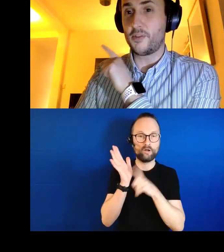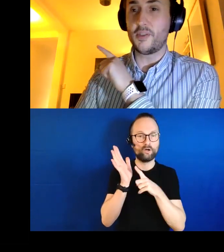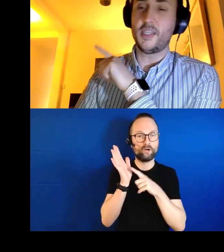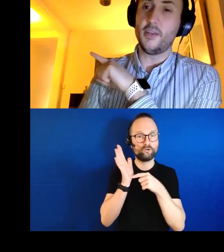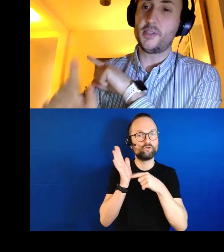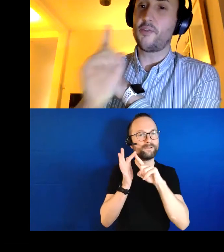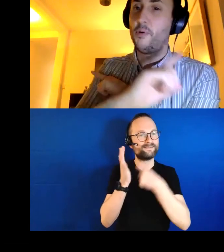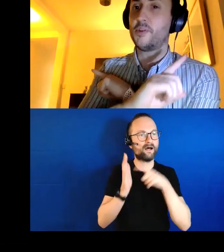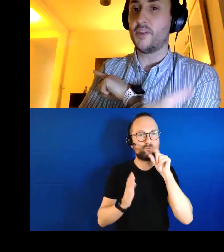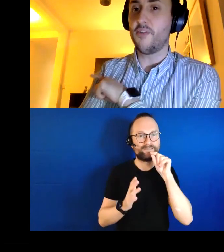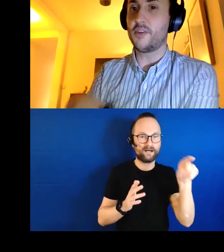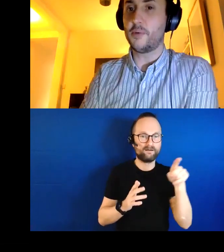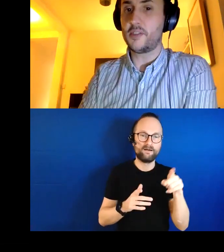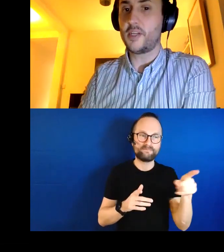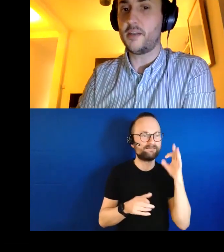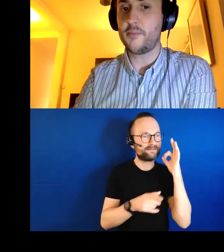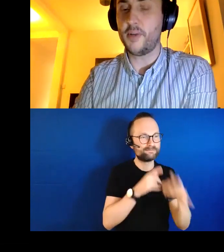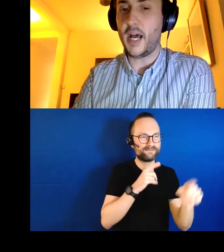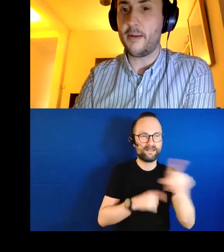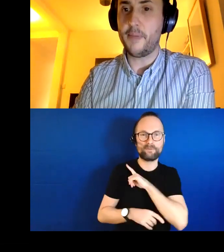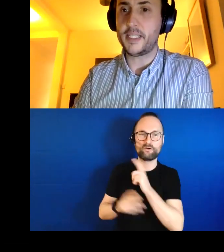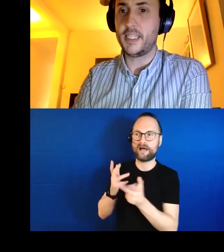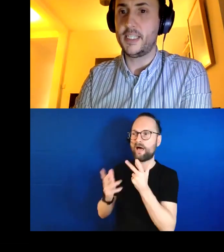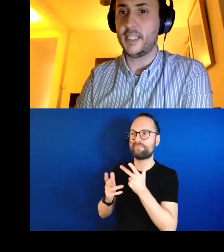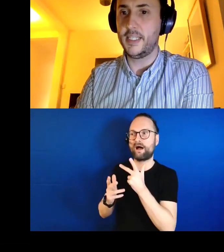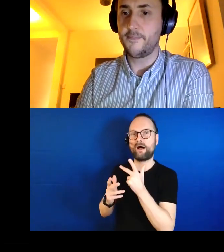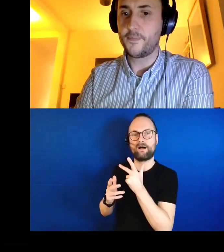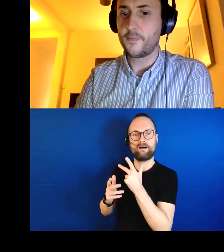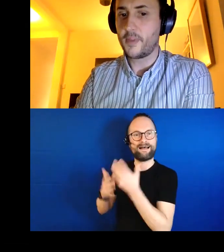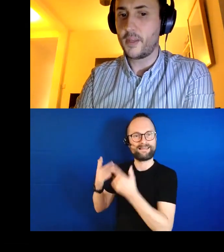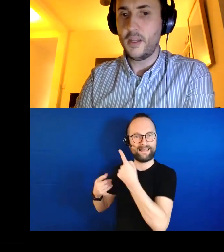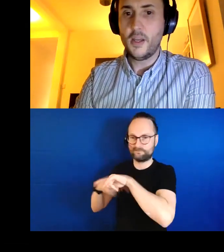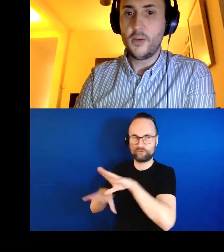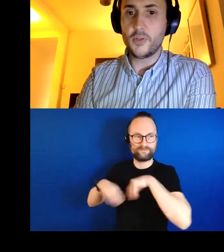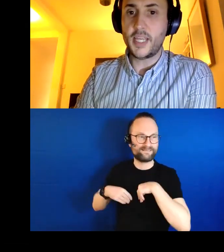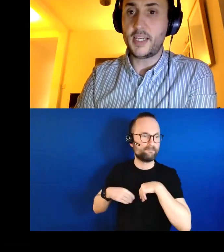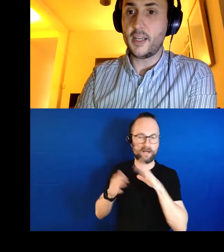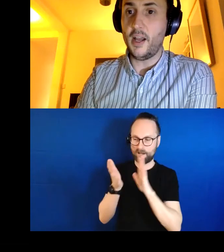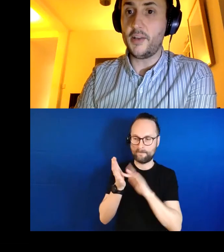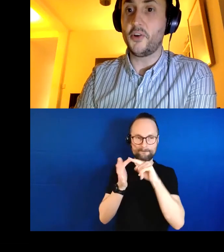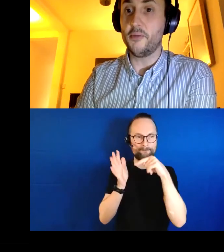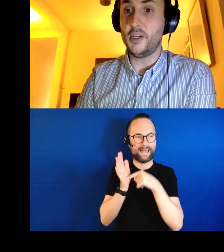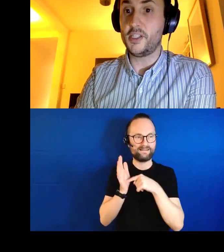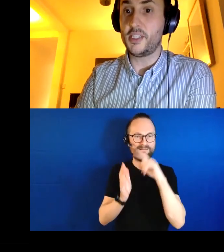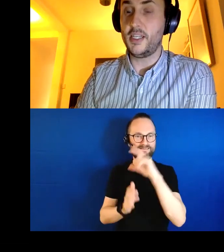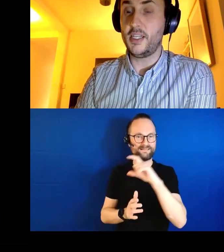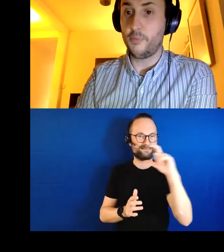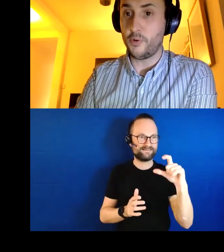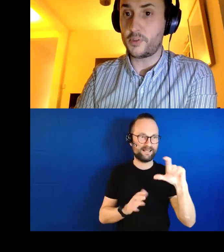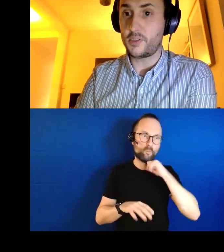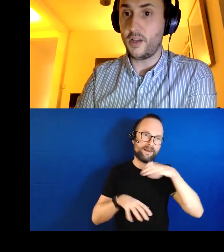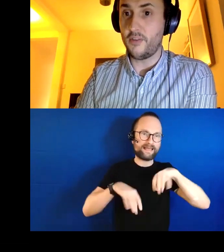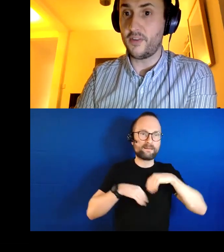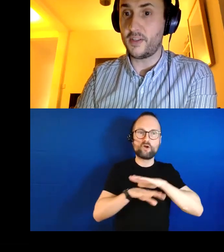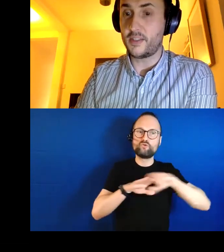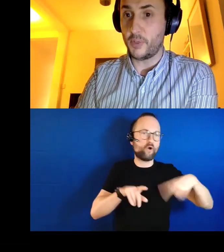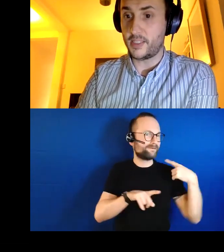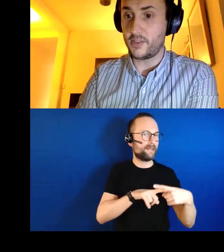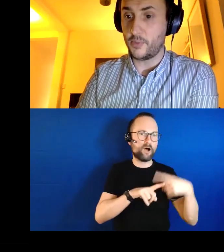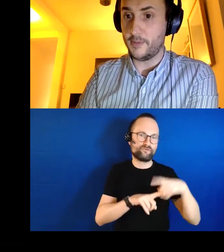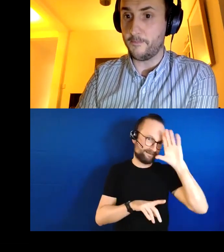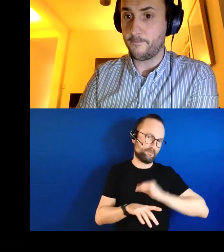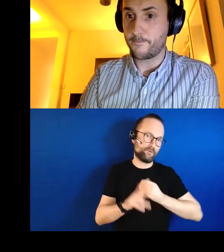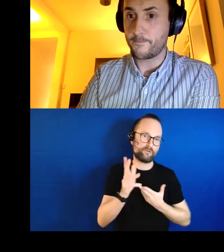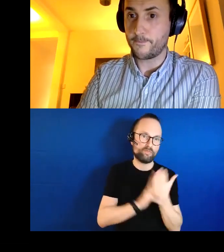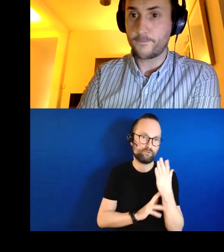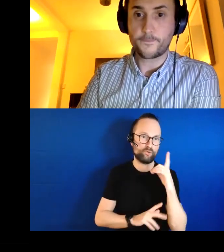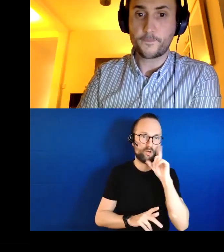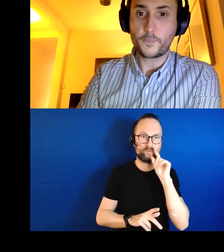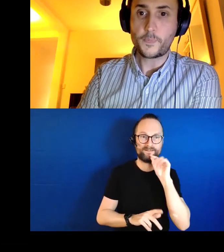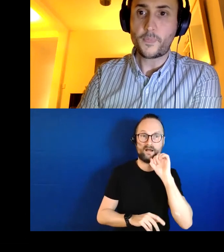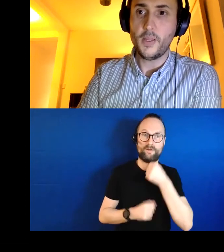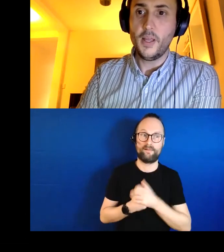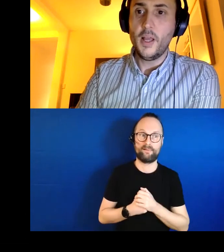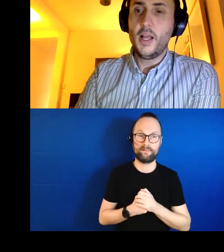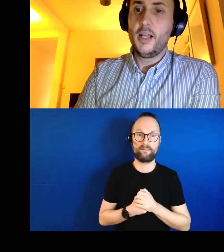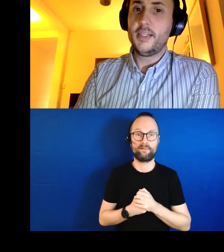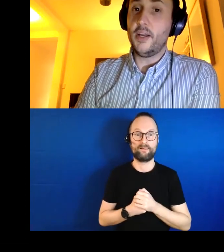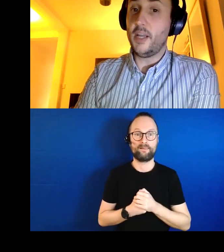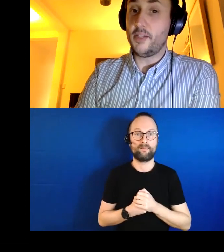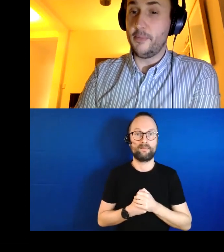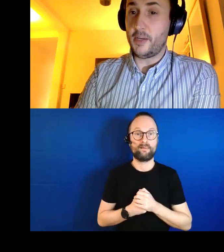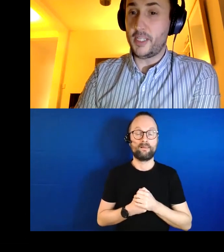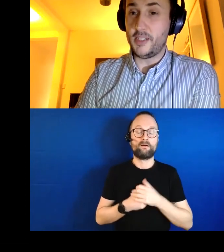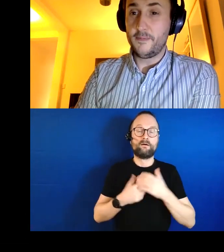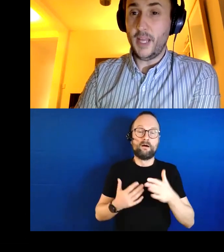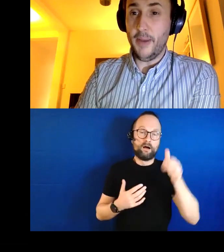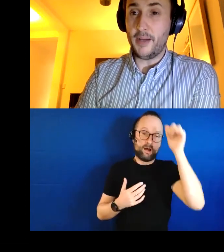There is one final method and that's nonemergency reporting which can be reported on Twitter.